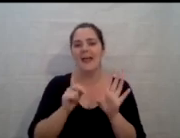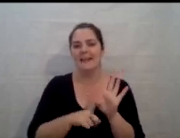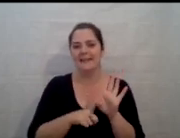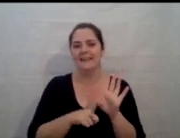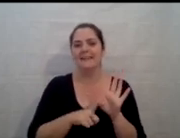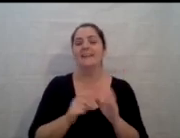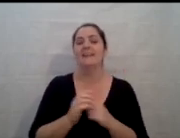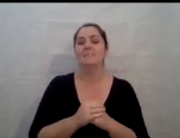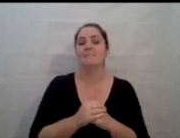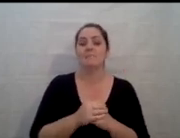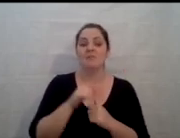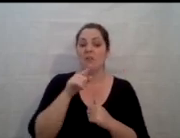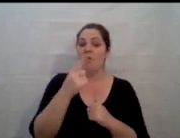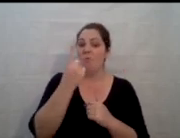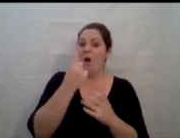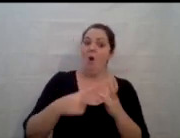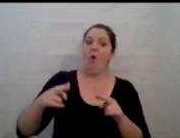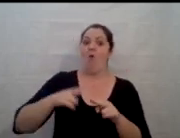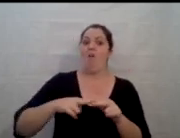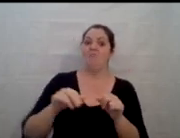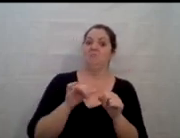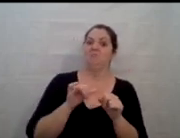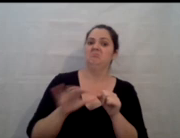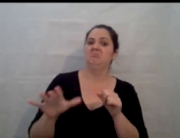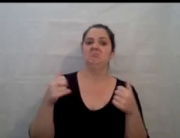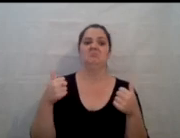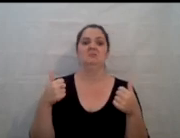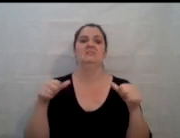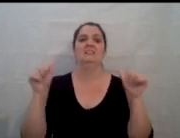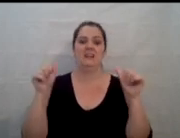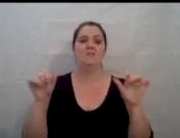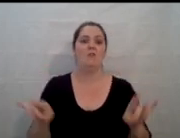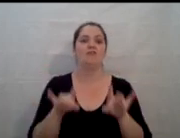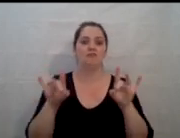He was one of the most successful Australian artists in the European scene going back to the 19th century,